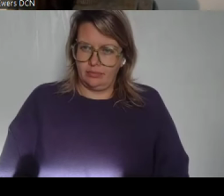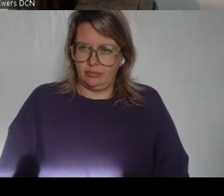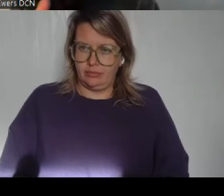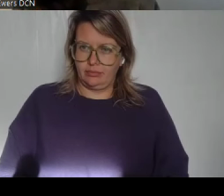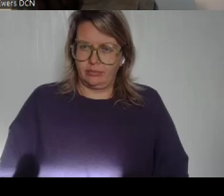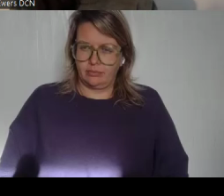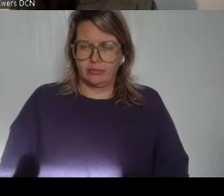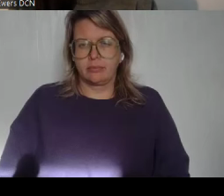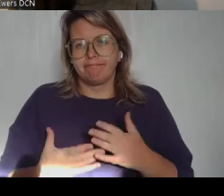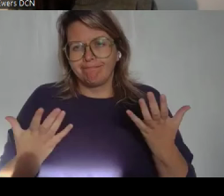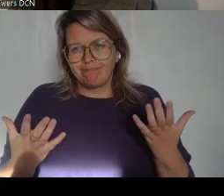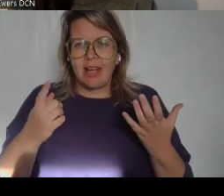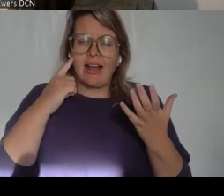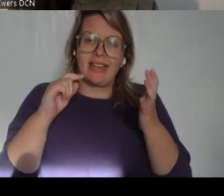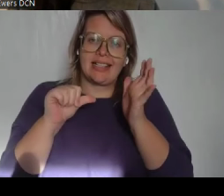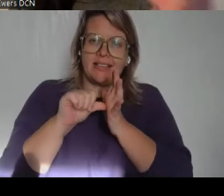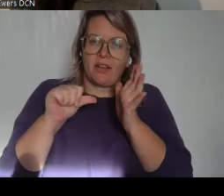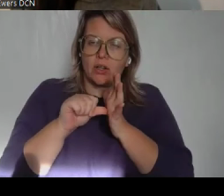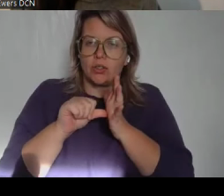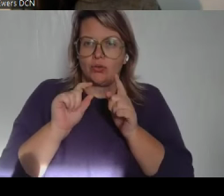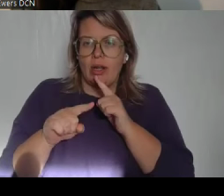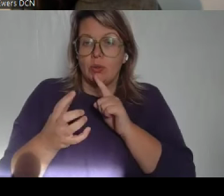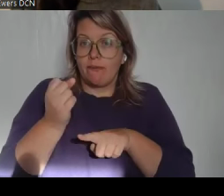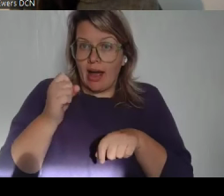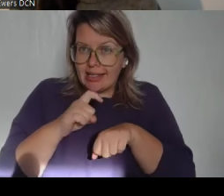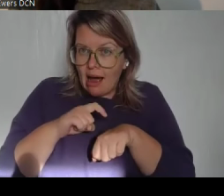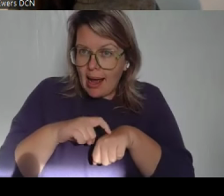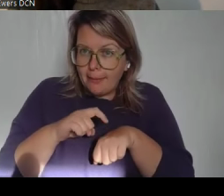it's very difficult to make time for evaluation,